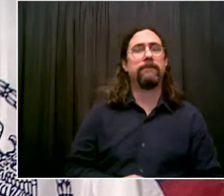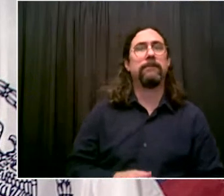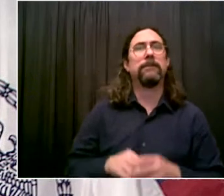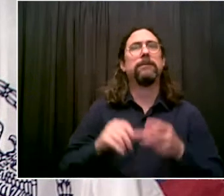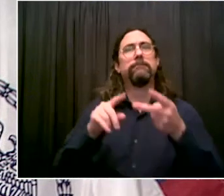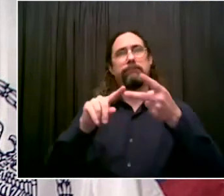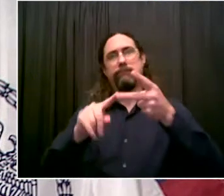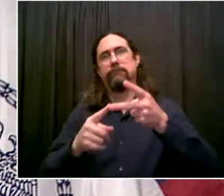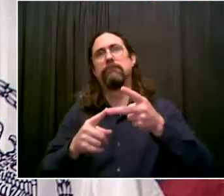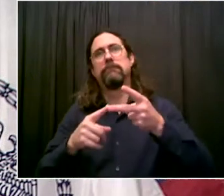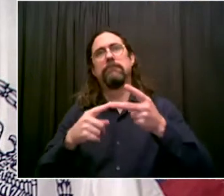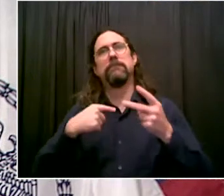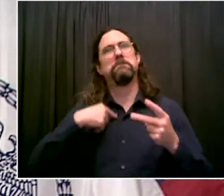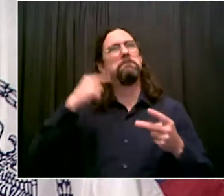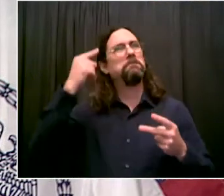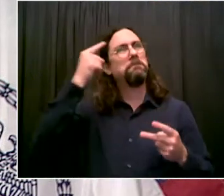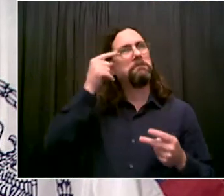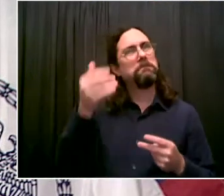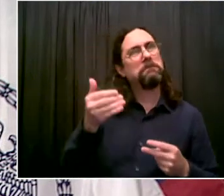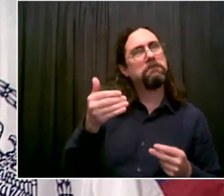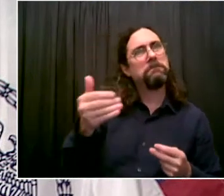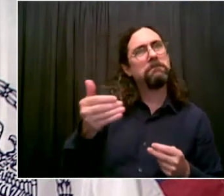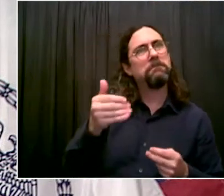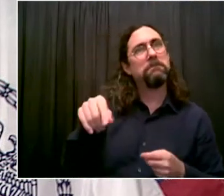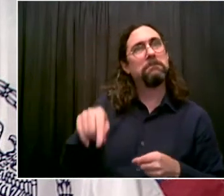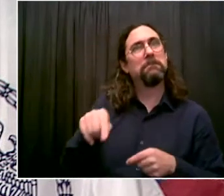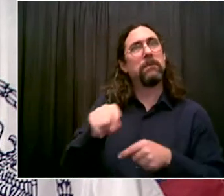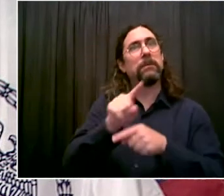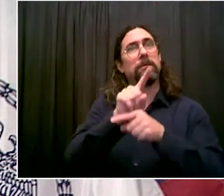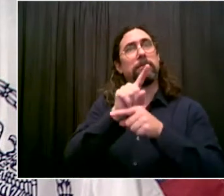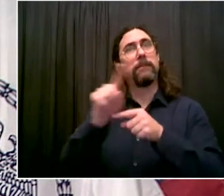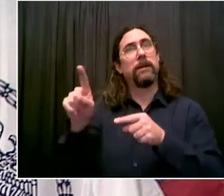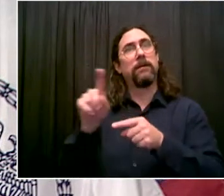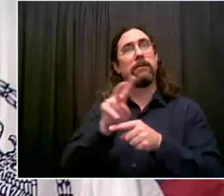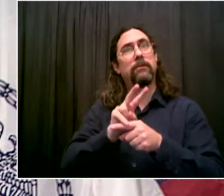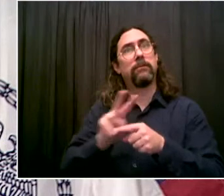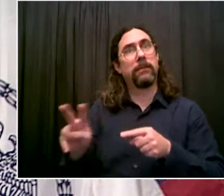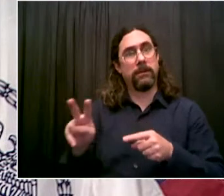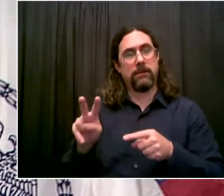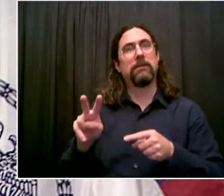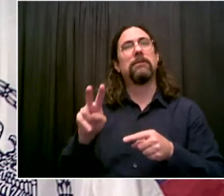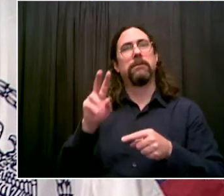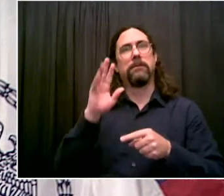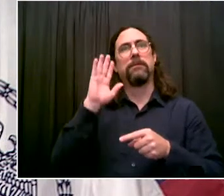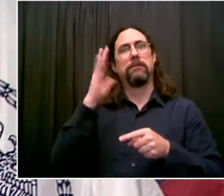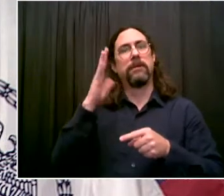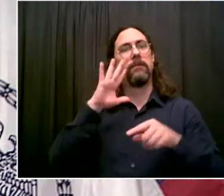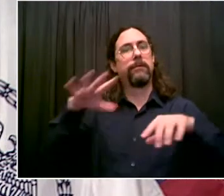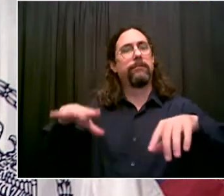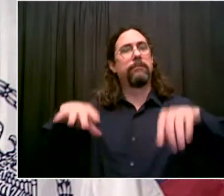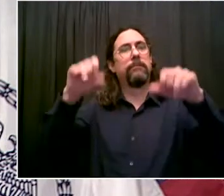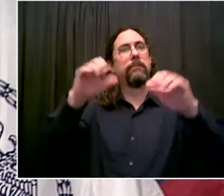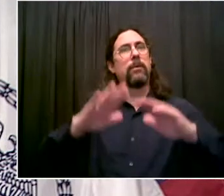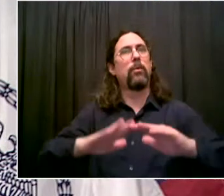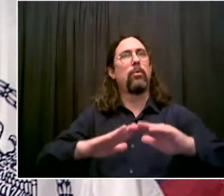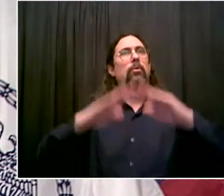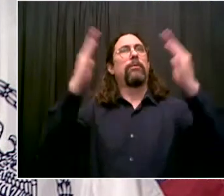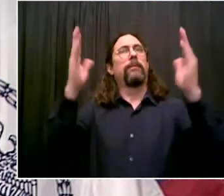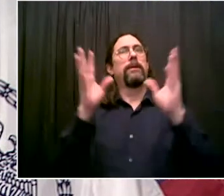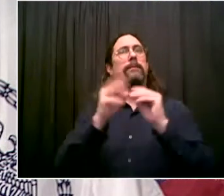Reporter: I